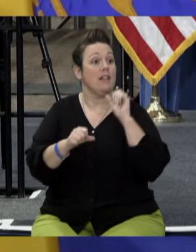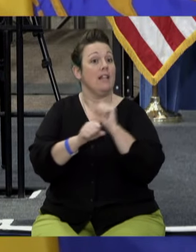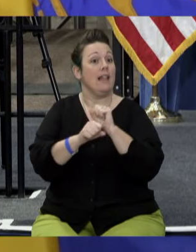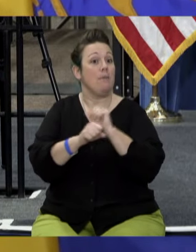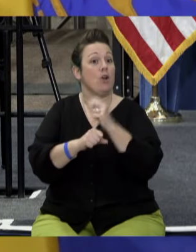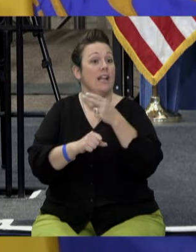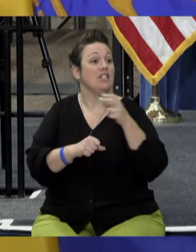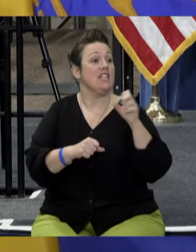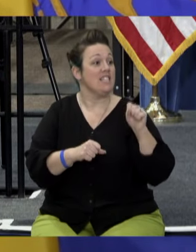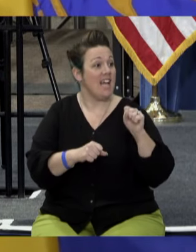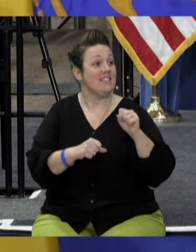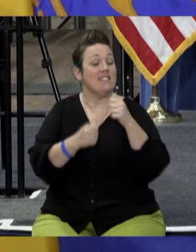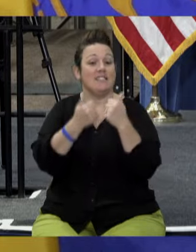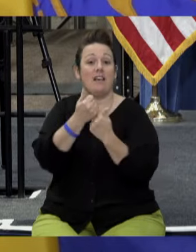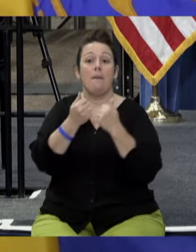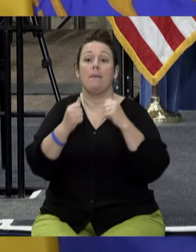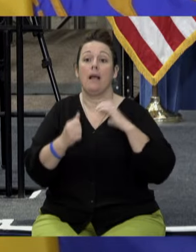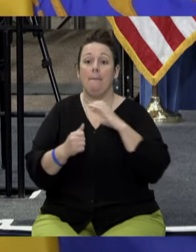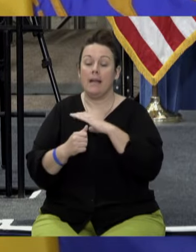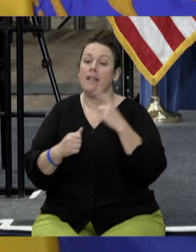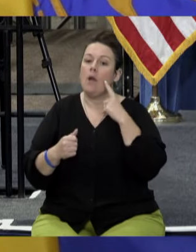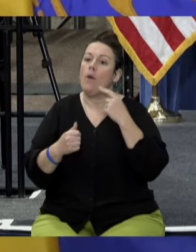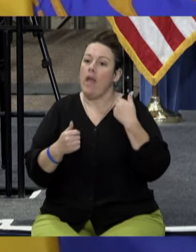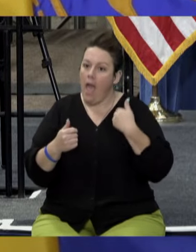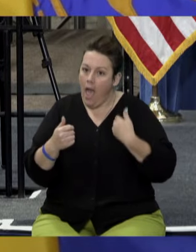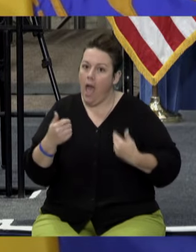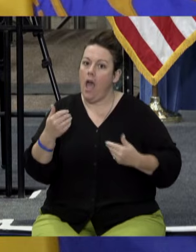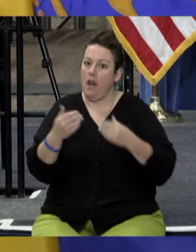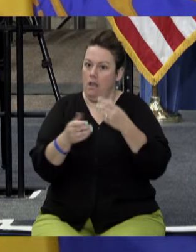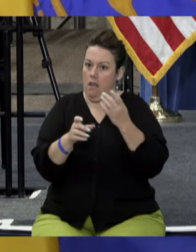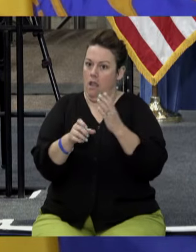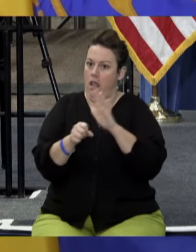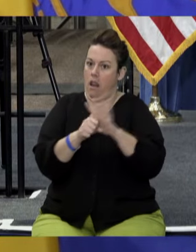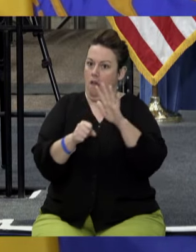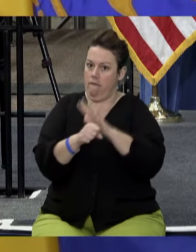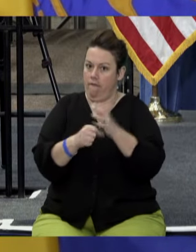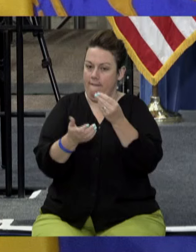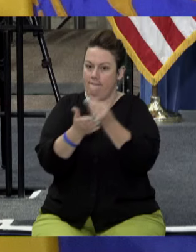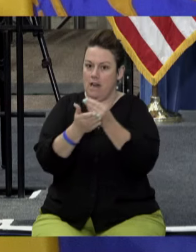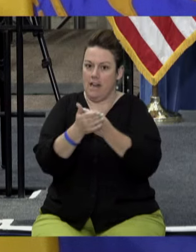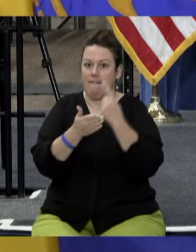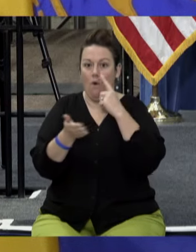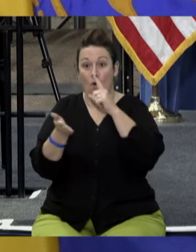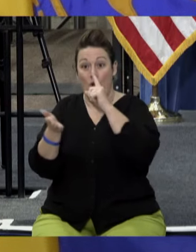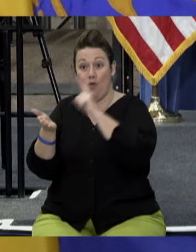that we have adequate funding for the research and development. I was just talking to the secretary